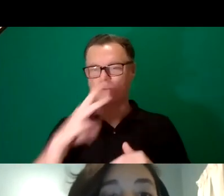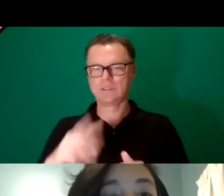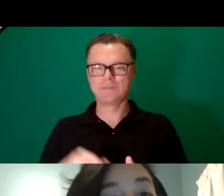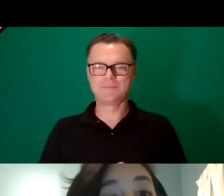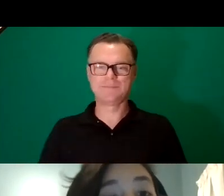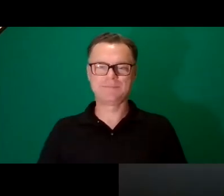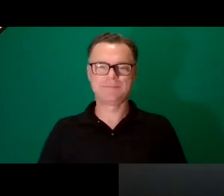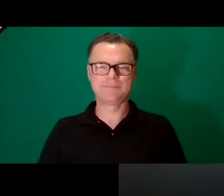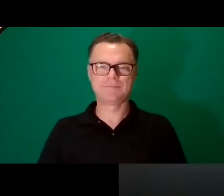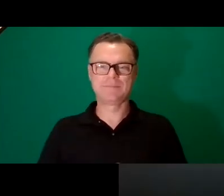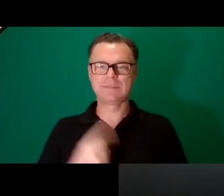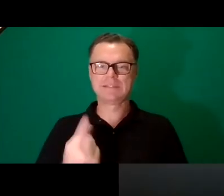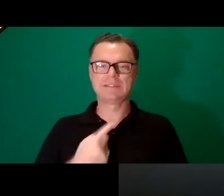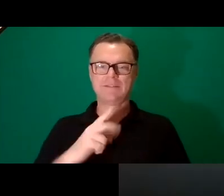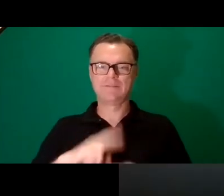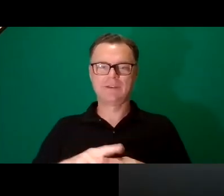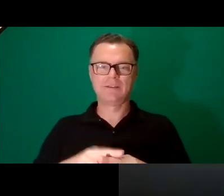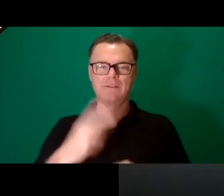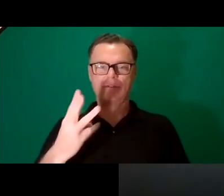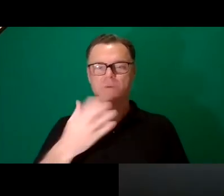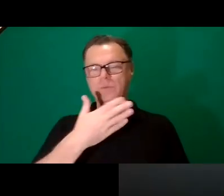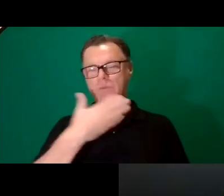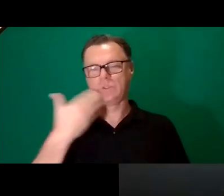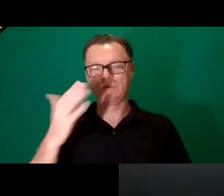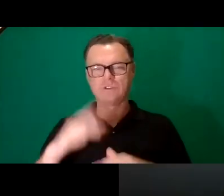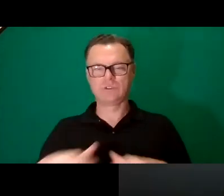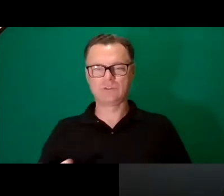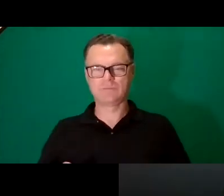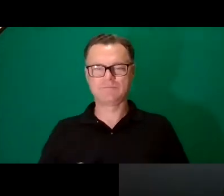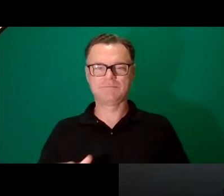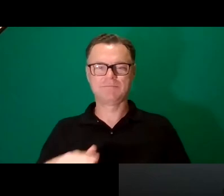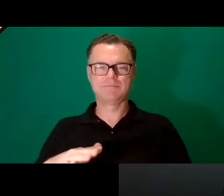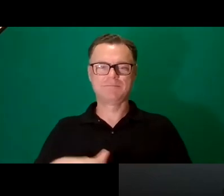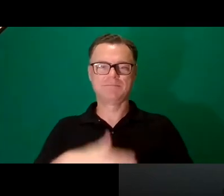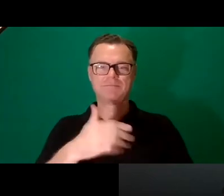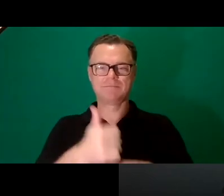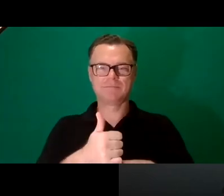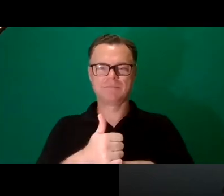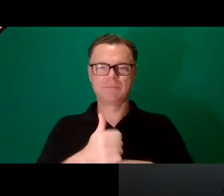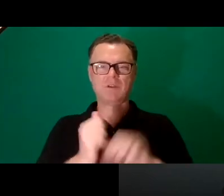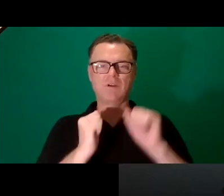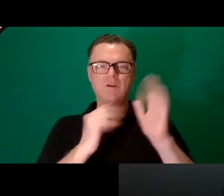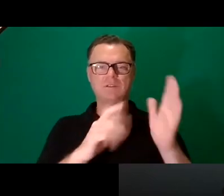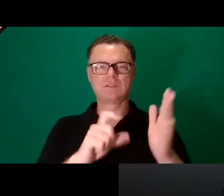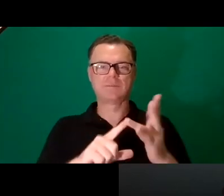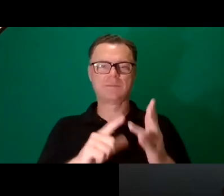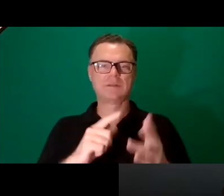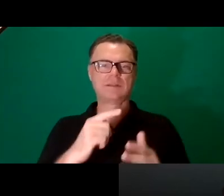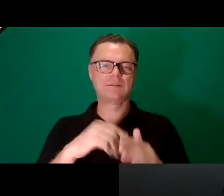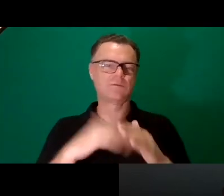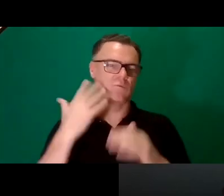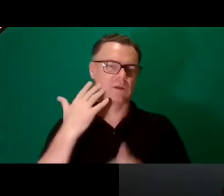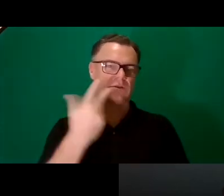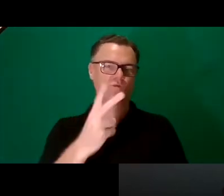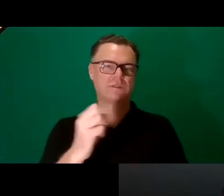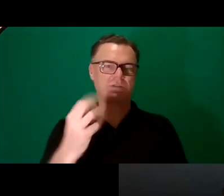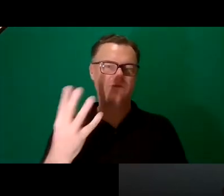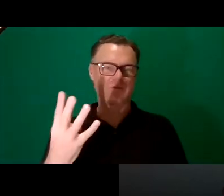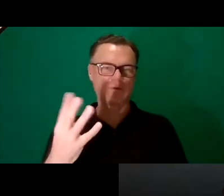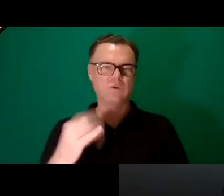He's a single father of three beautiful children and established the Auslan company in 2004 so he could take his children to school, pick